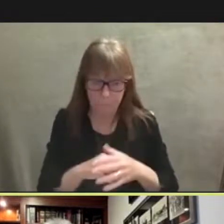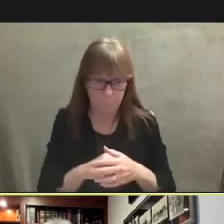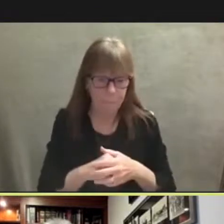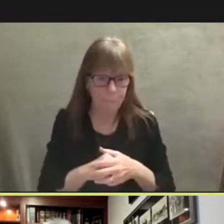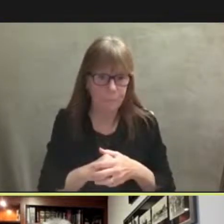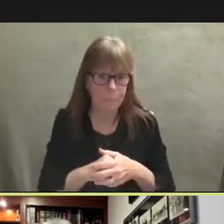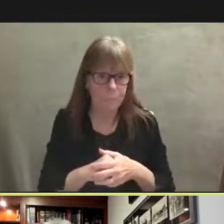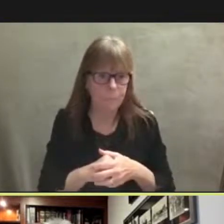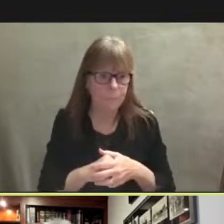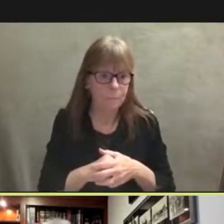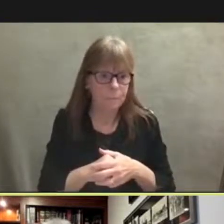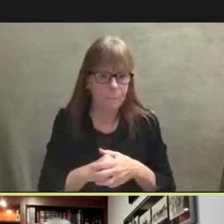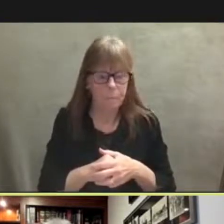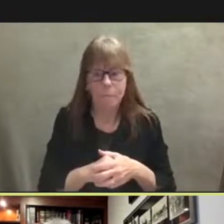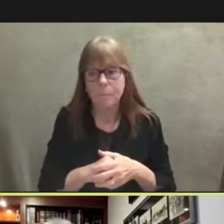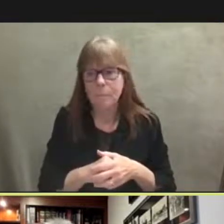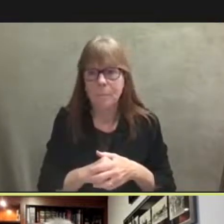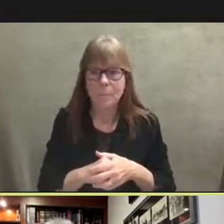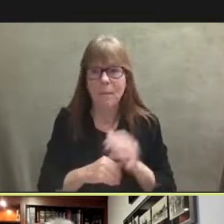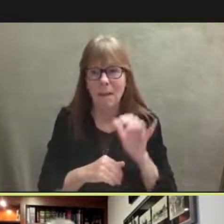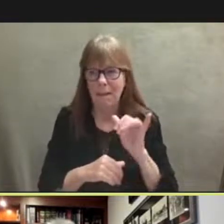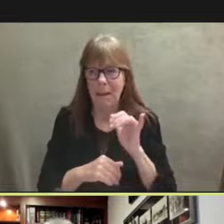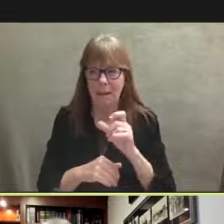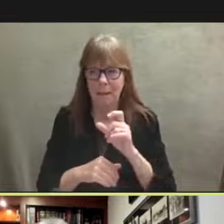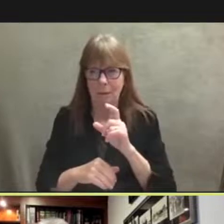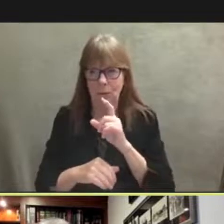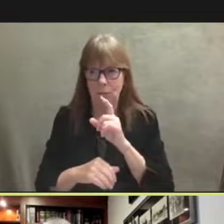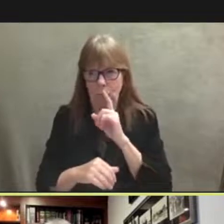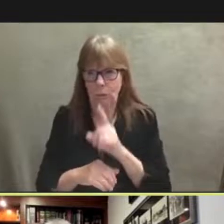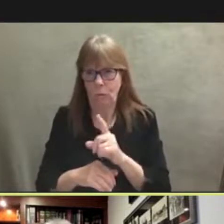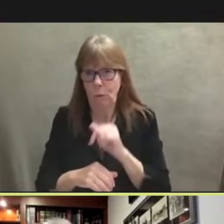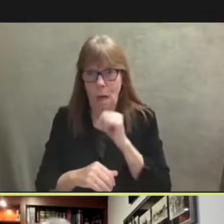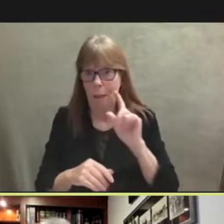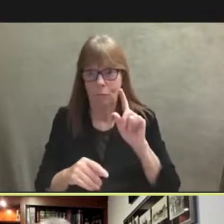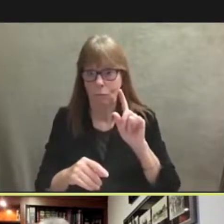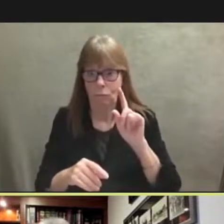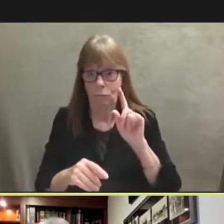Now that’s true not just because of where we are today, but that's been historically true.